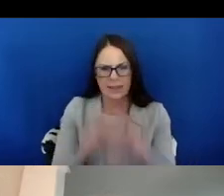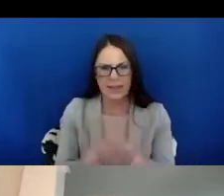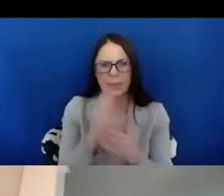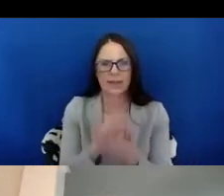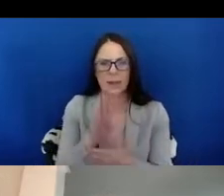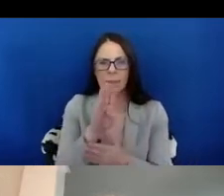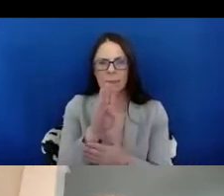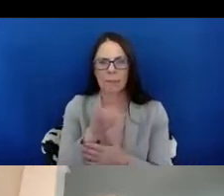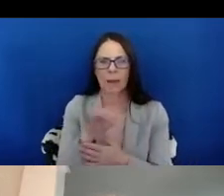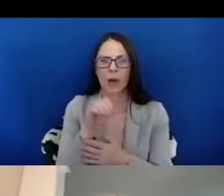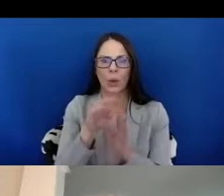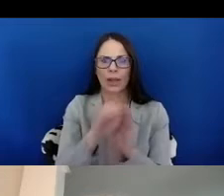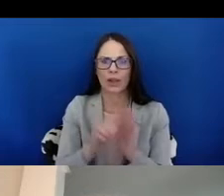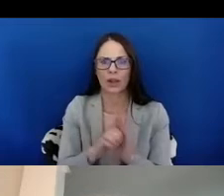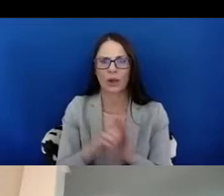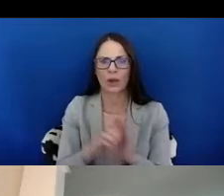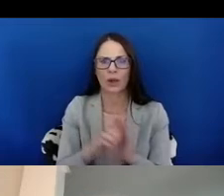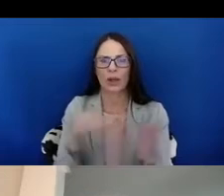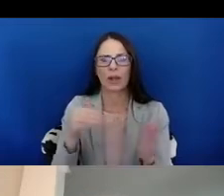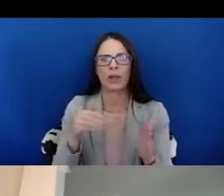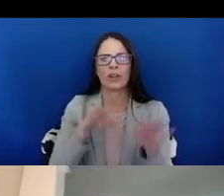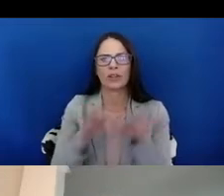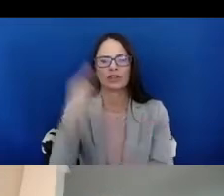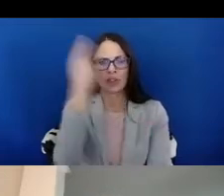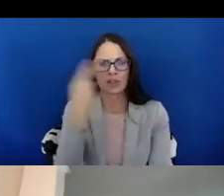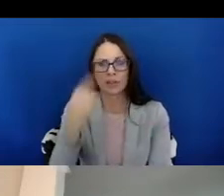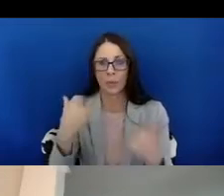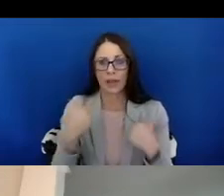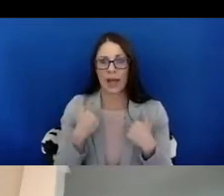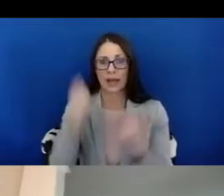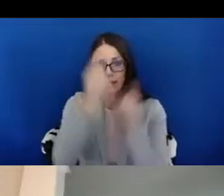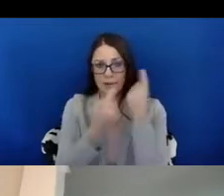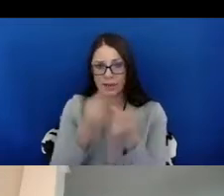justifications that we have to consider in developing crisis standards of care.